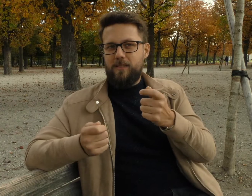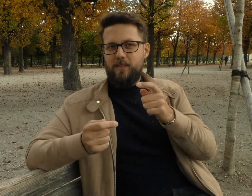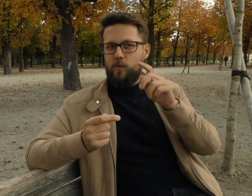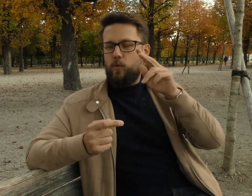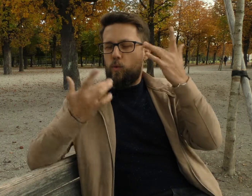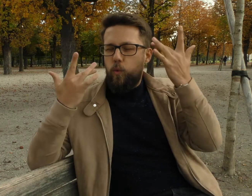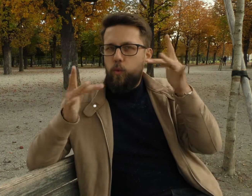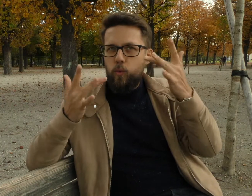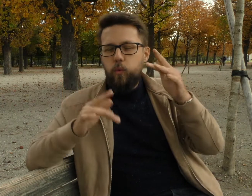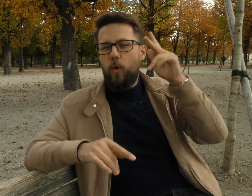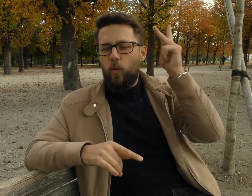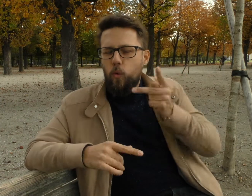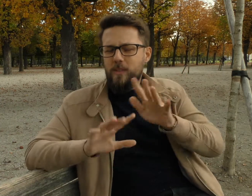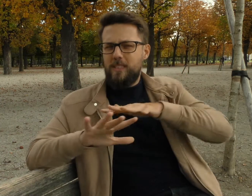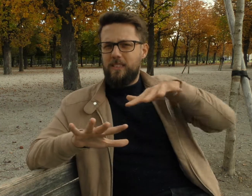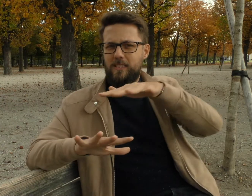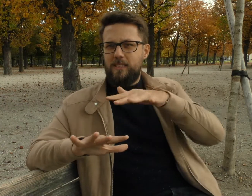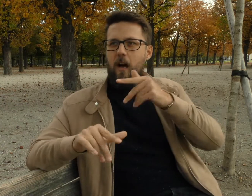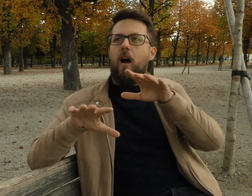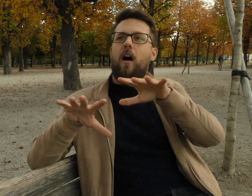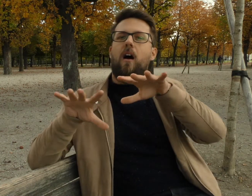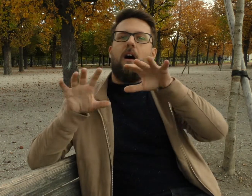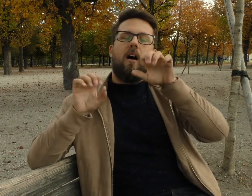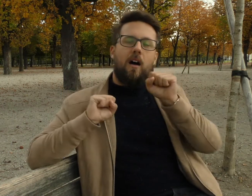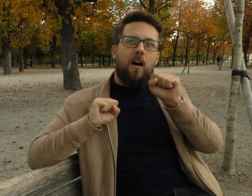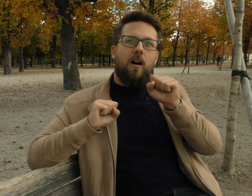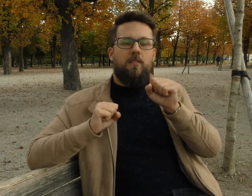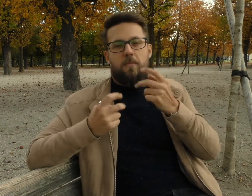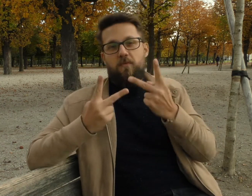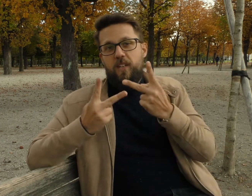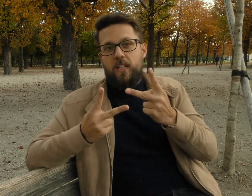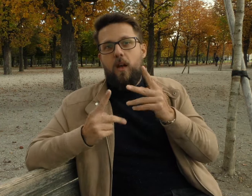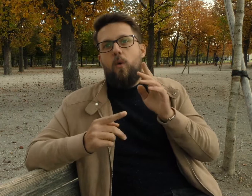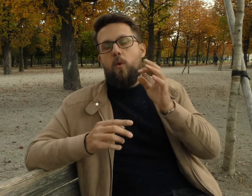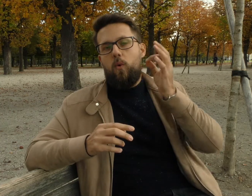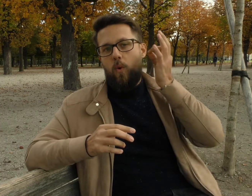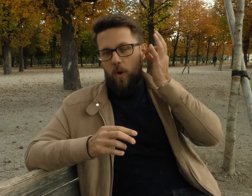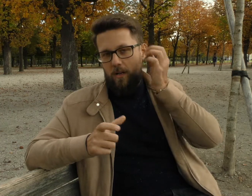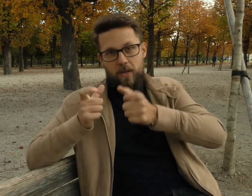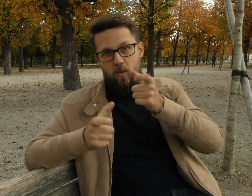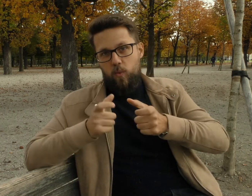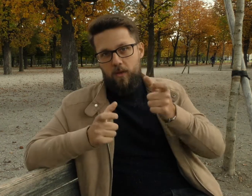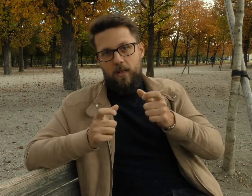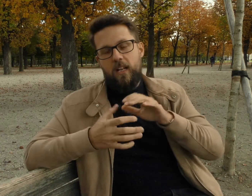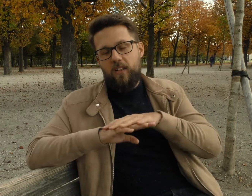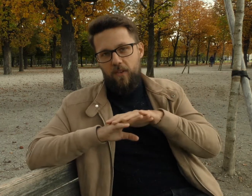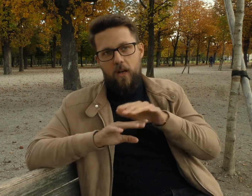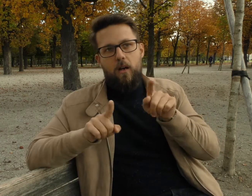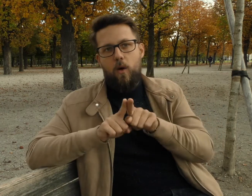in the cultural and artistic spheres, then awareness-raising happens. Networking with hearing people is important,